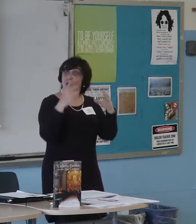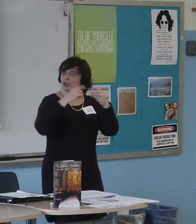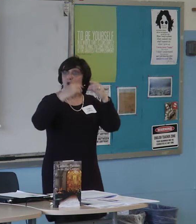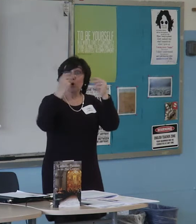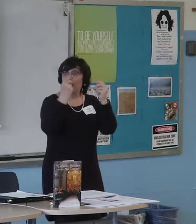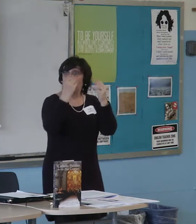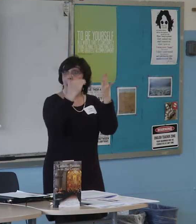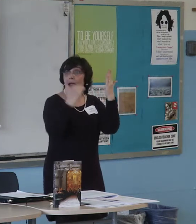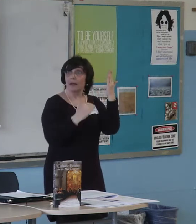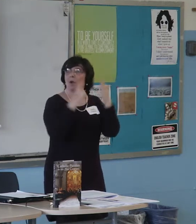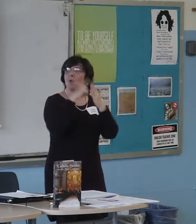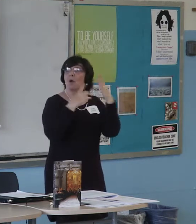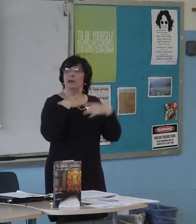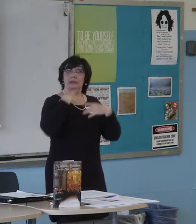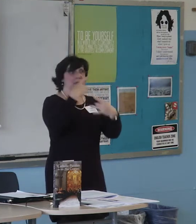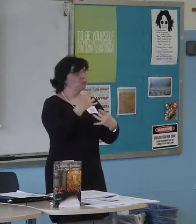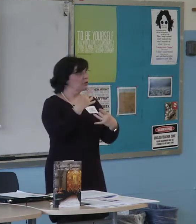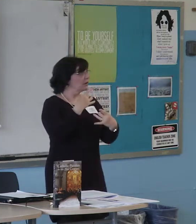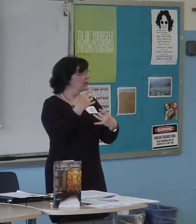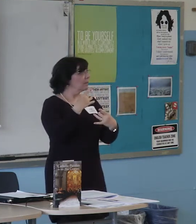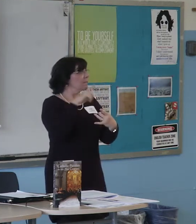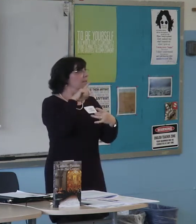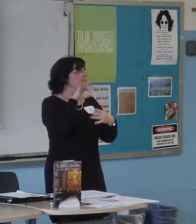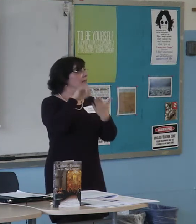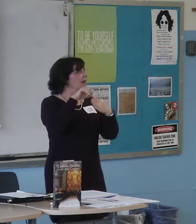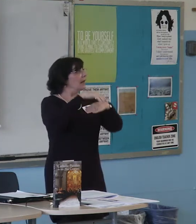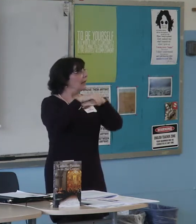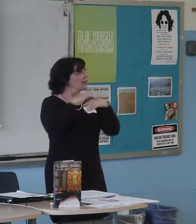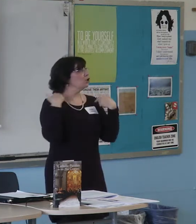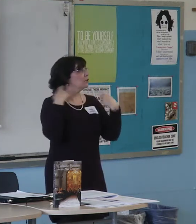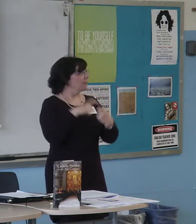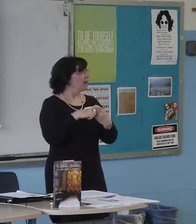What's interesting here: English and Spanish, we expect that to be dominant